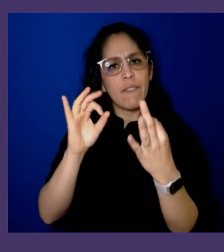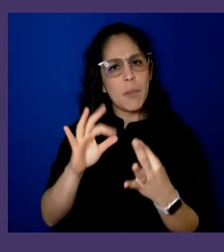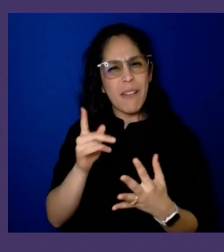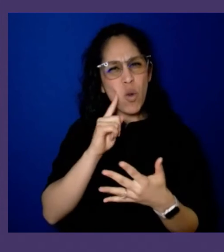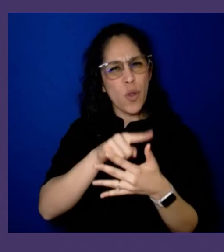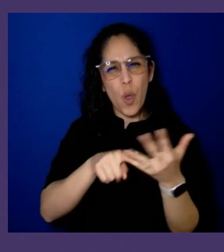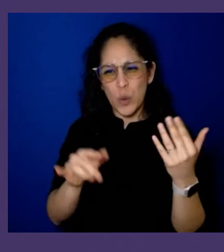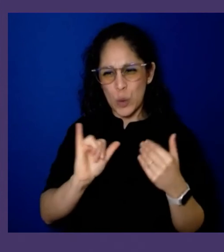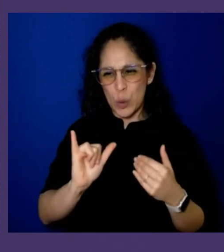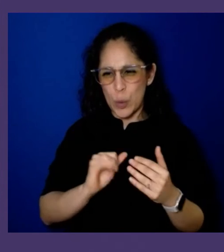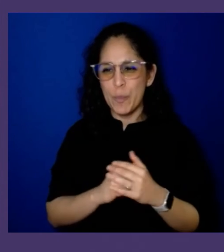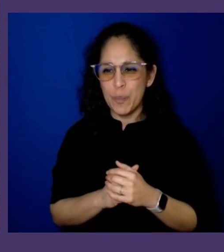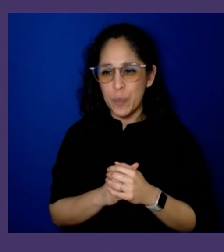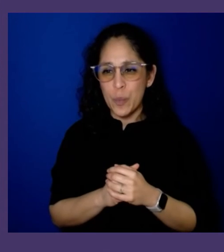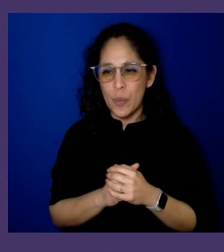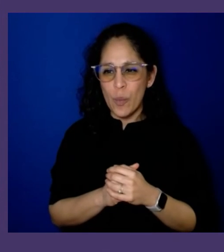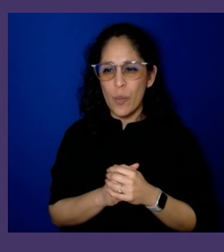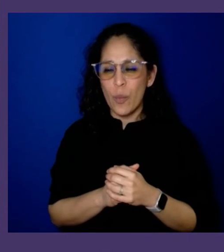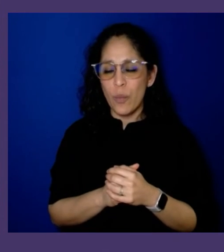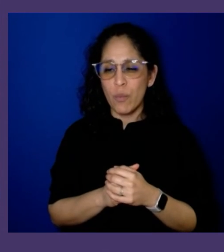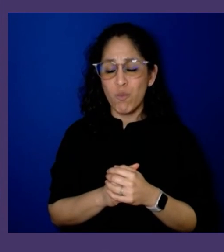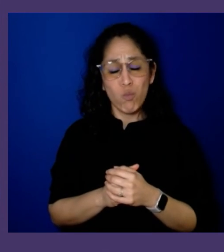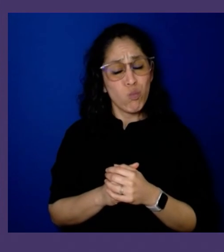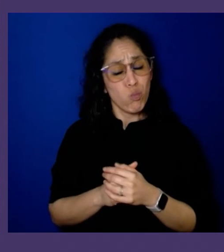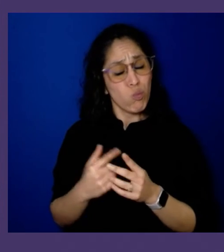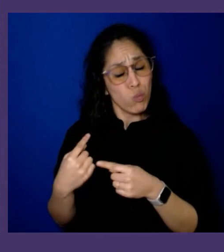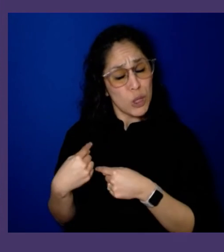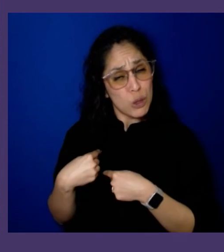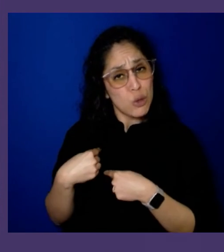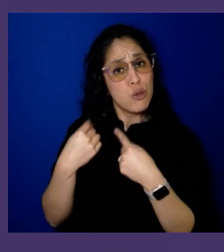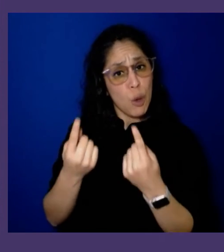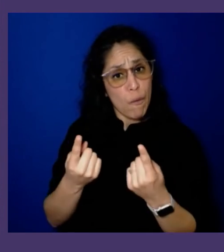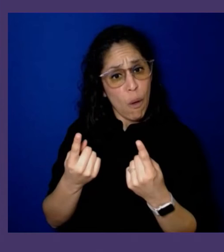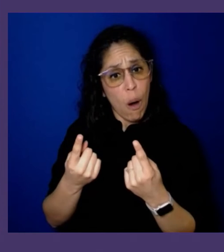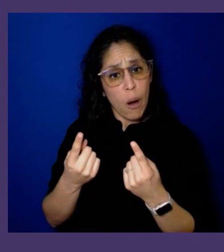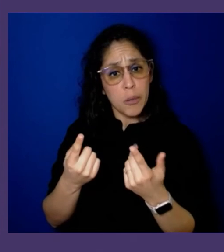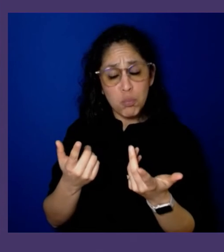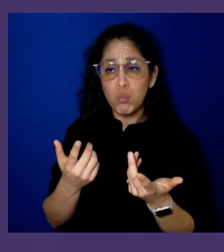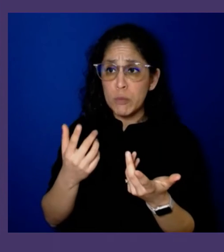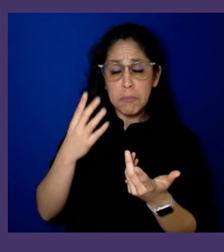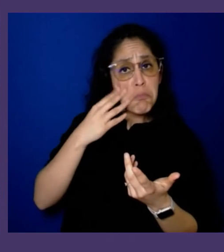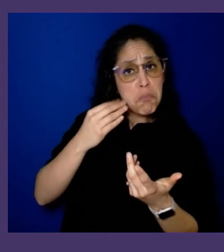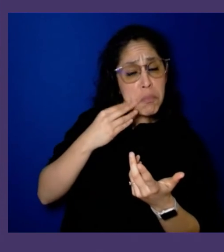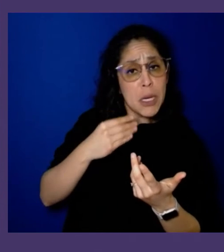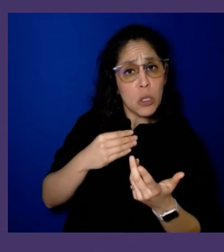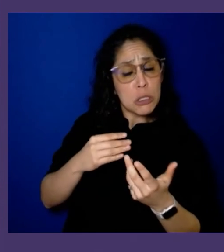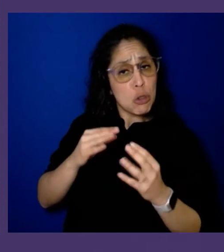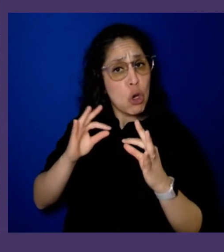So far it's been a very good experience. This diary study.